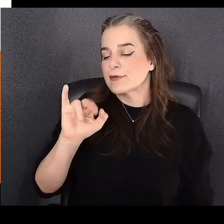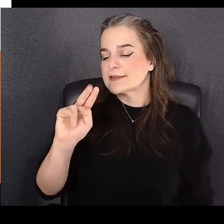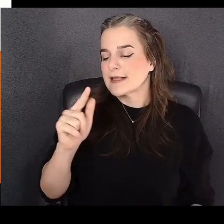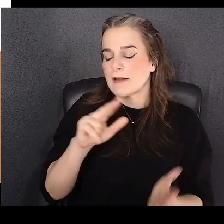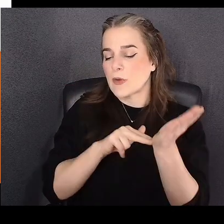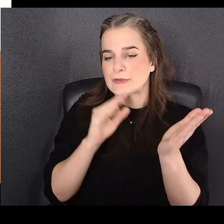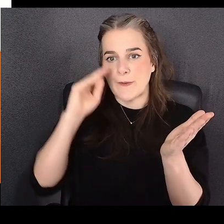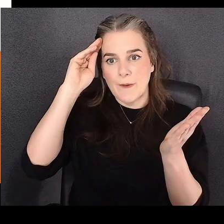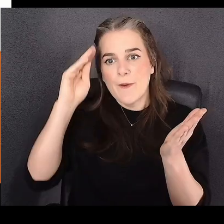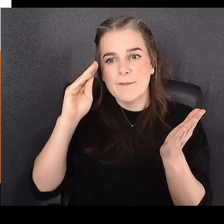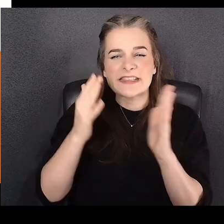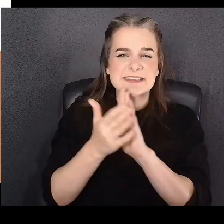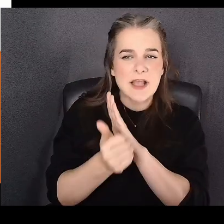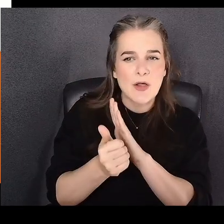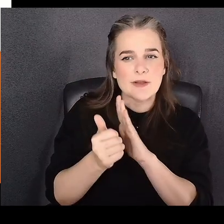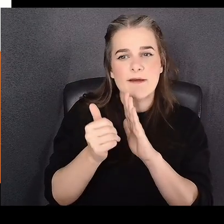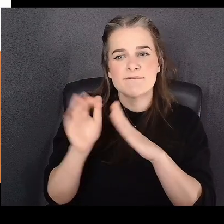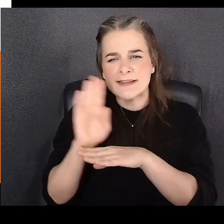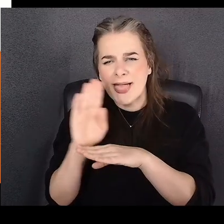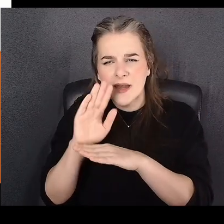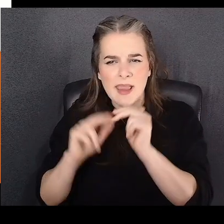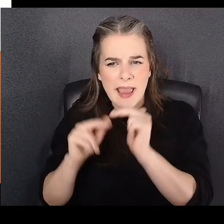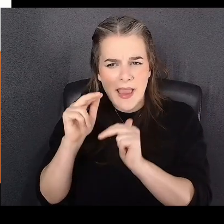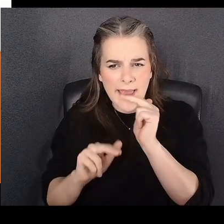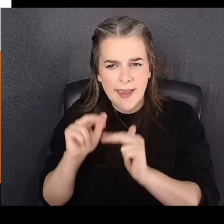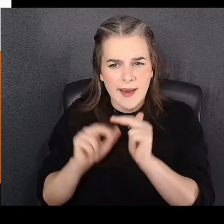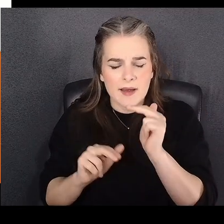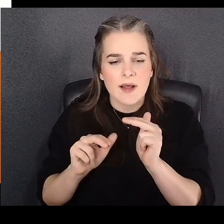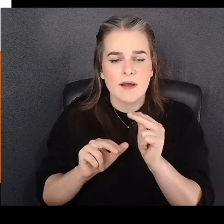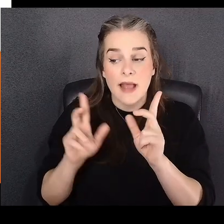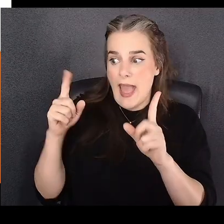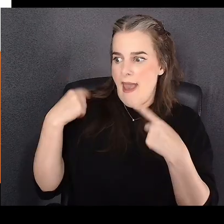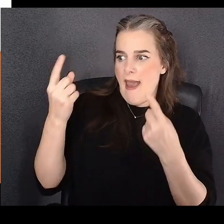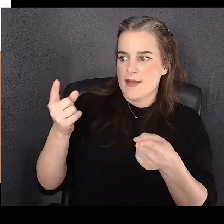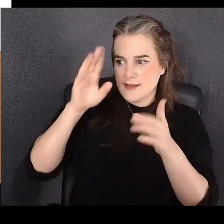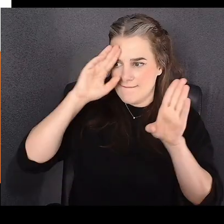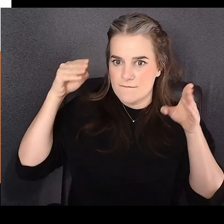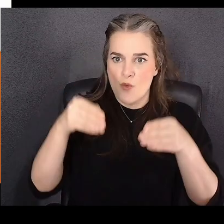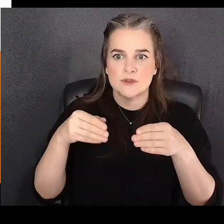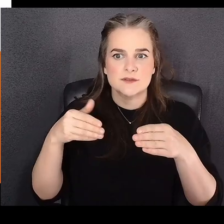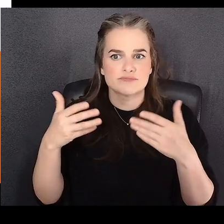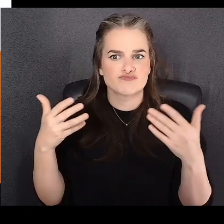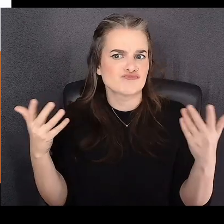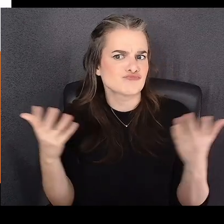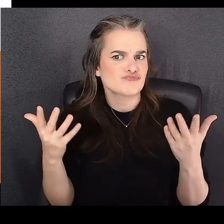that has focused on clients with physical disabilities